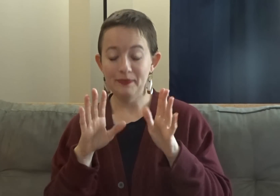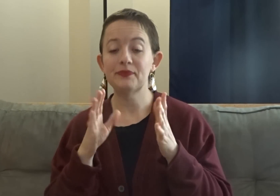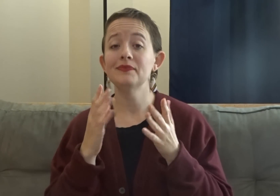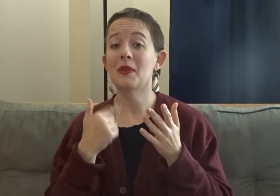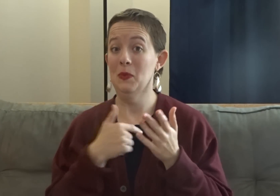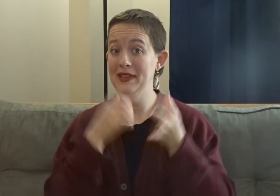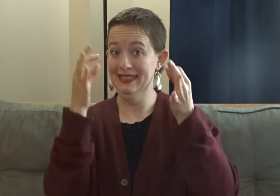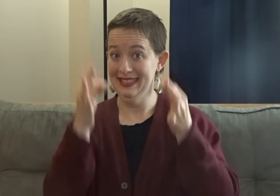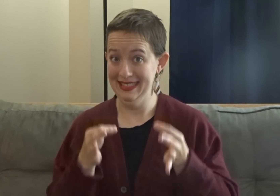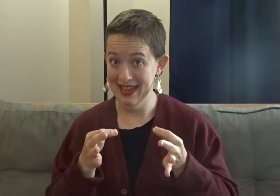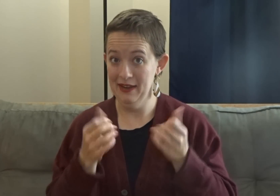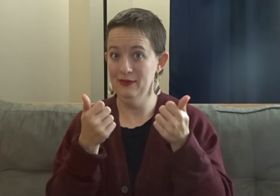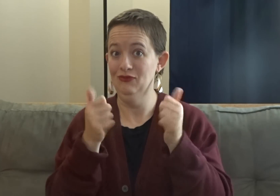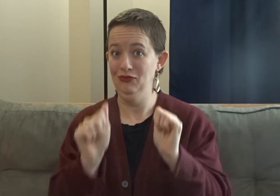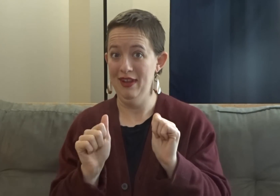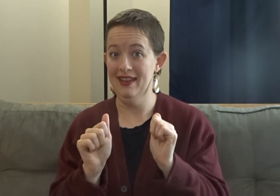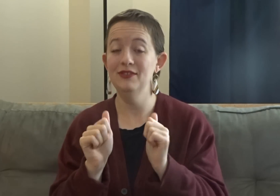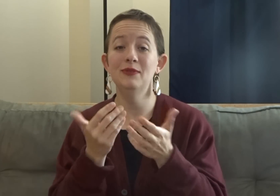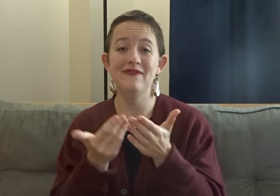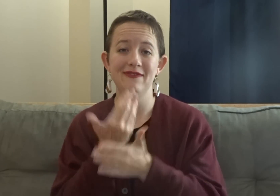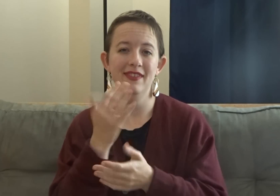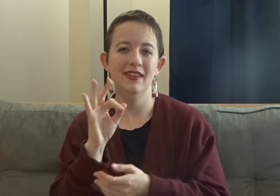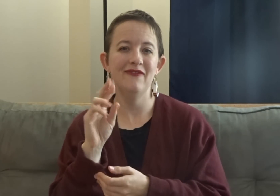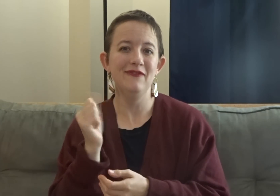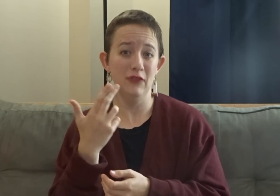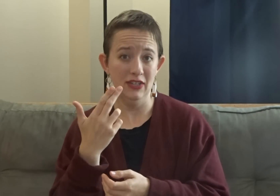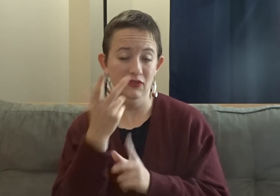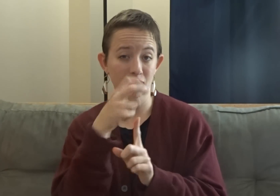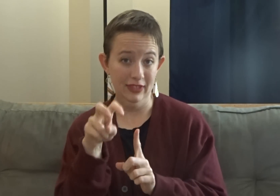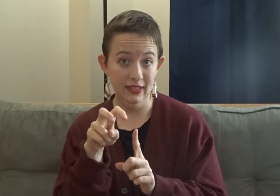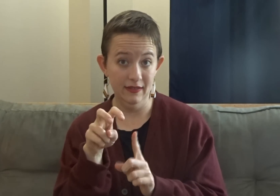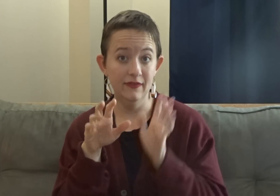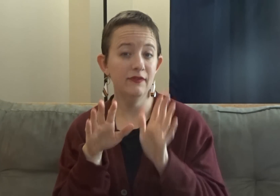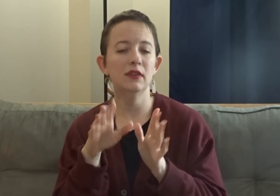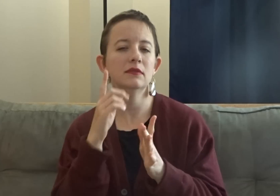Okay., now we have decided to try a fresh transfer.